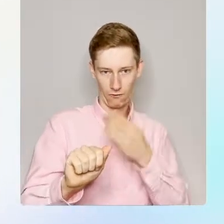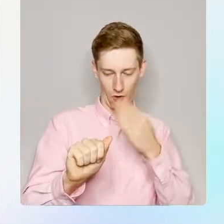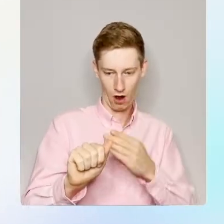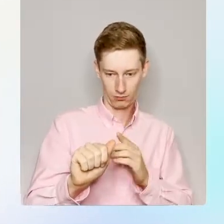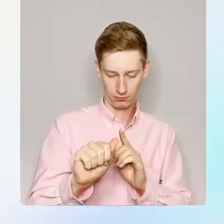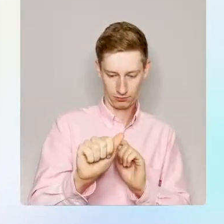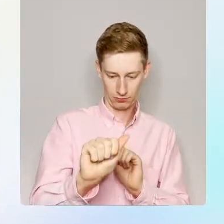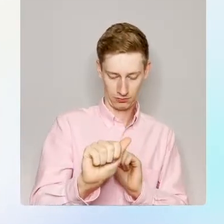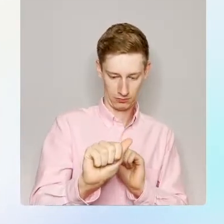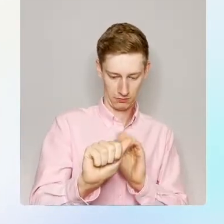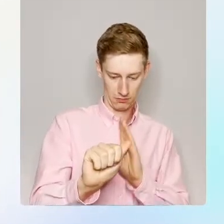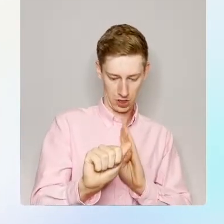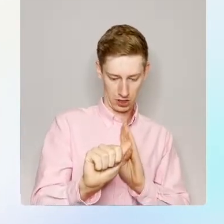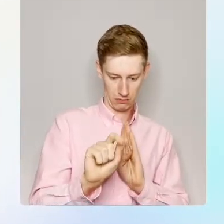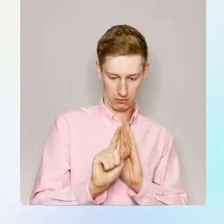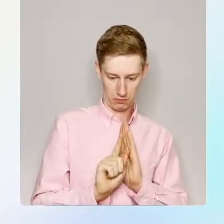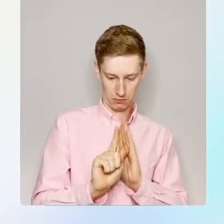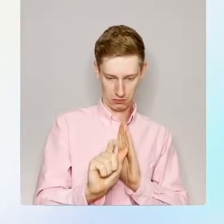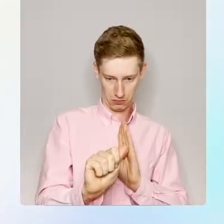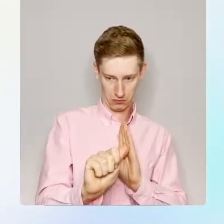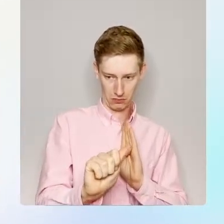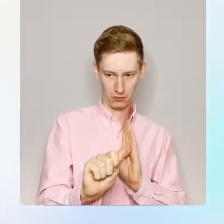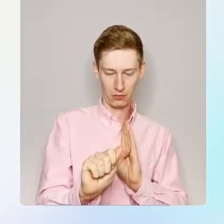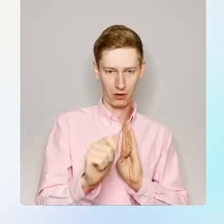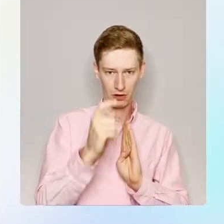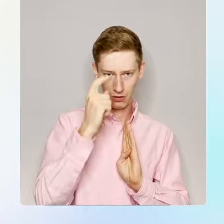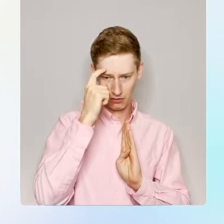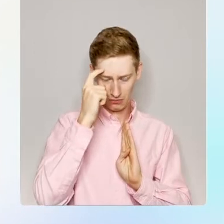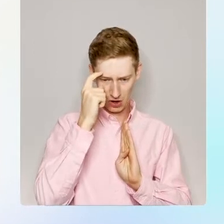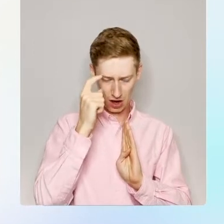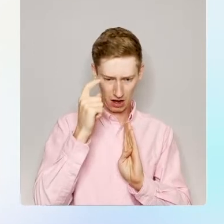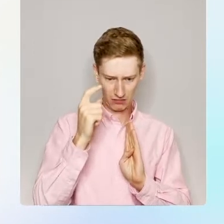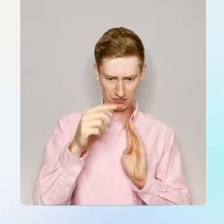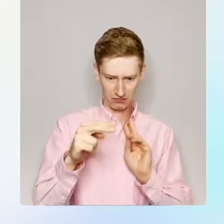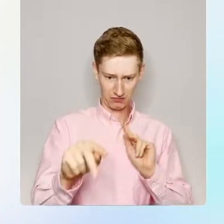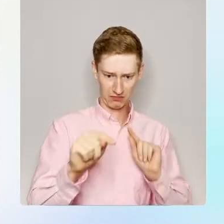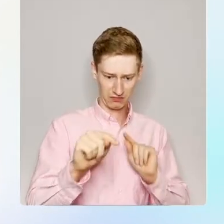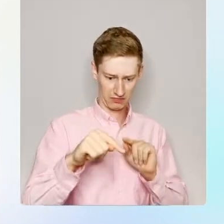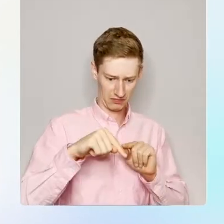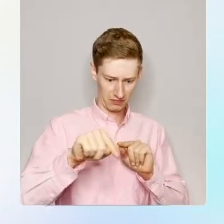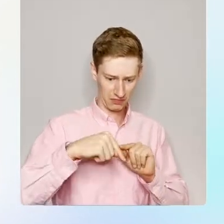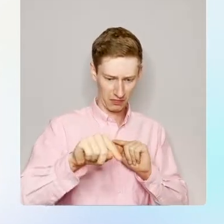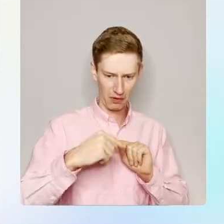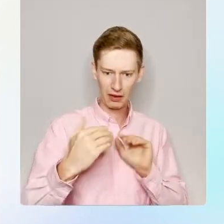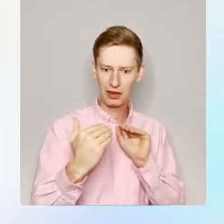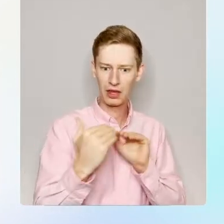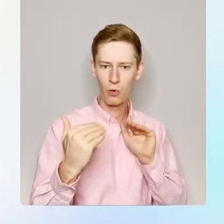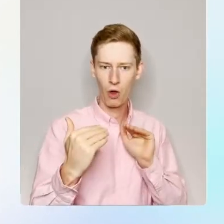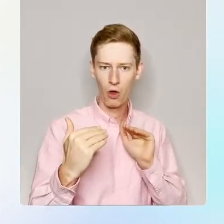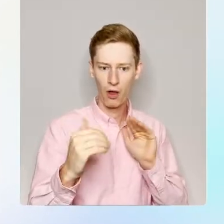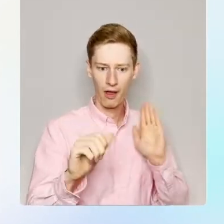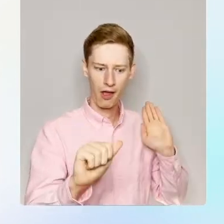Because these distances are equal, the brain can't make a distinction between the two. So, how do we figure this out?